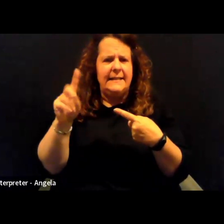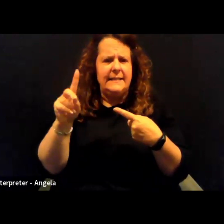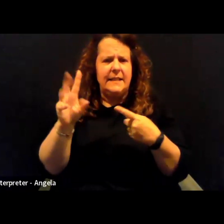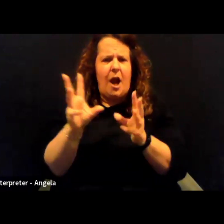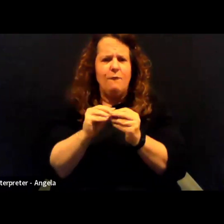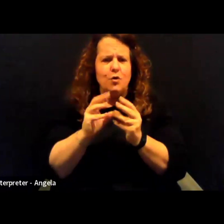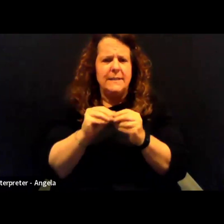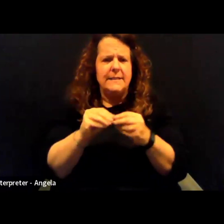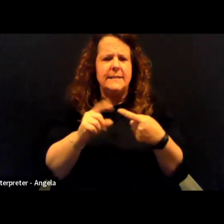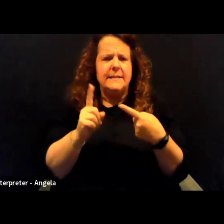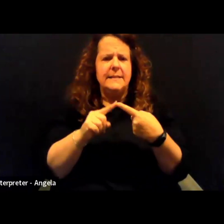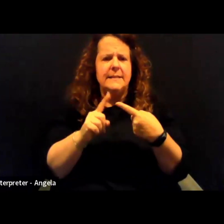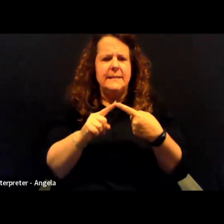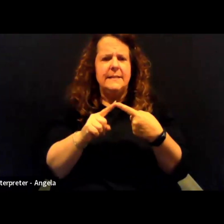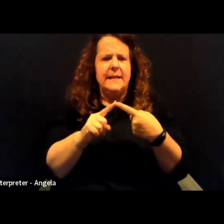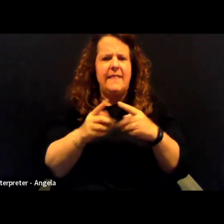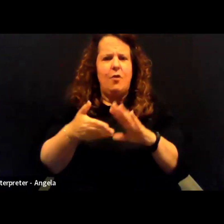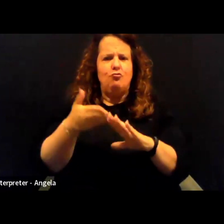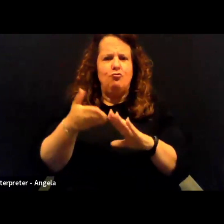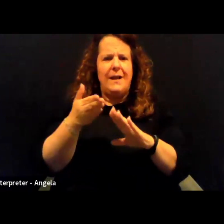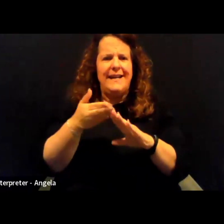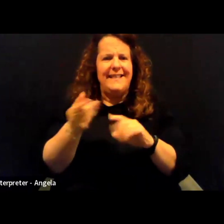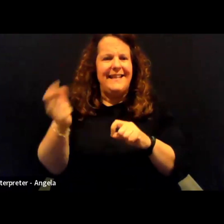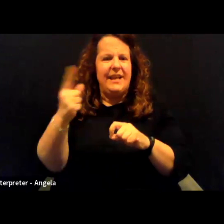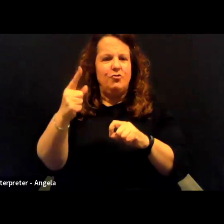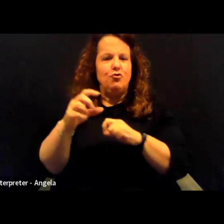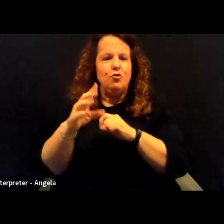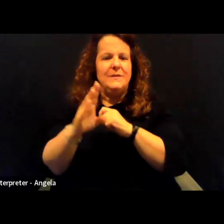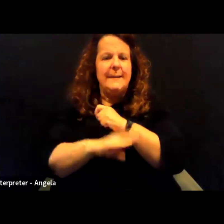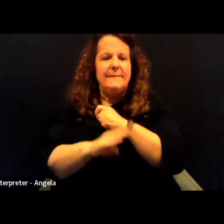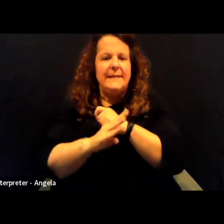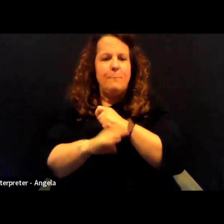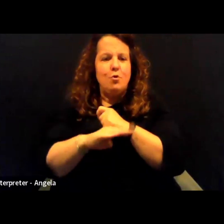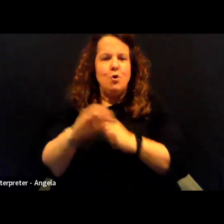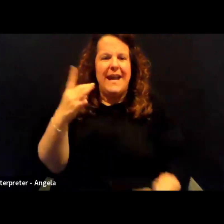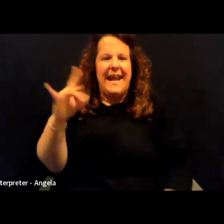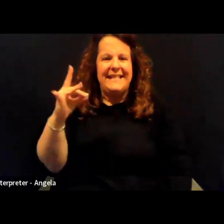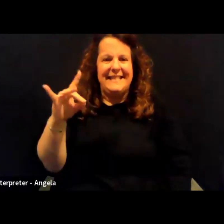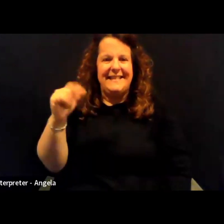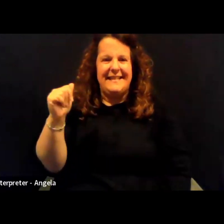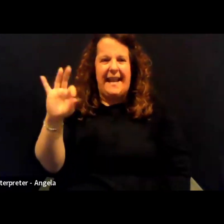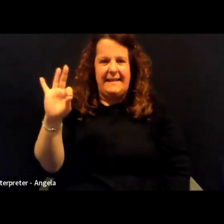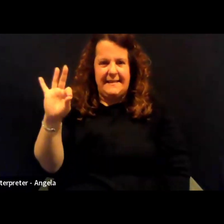the, and they, they're running that next September, 18th and 19th, I believe.